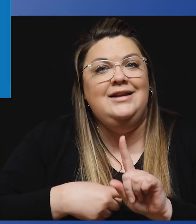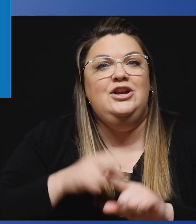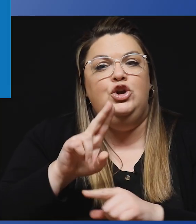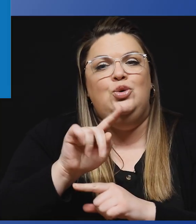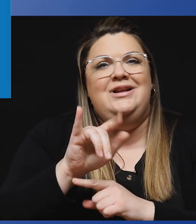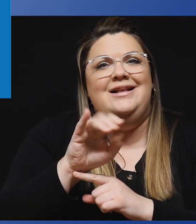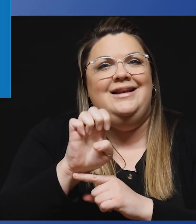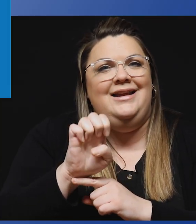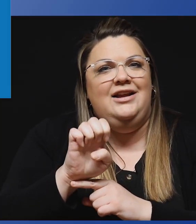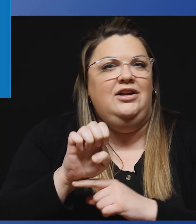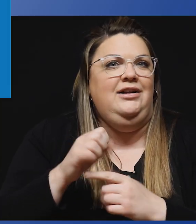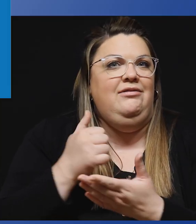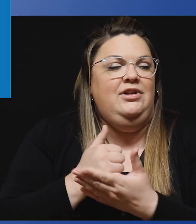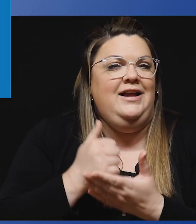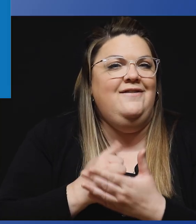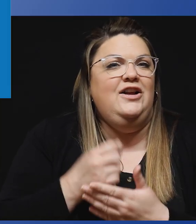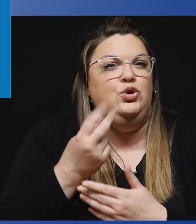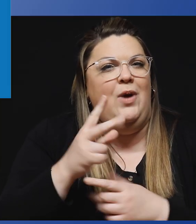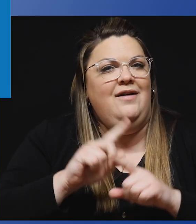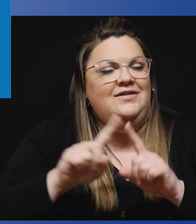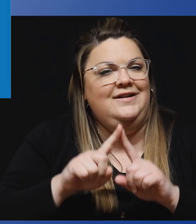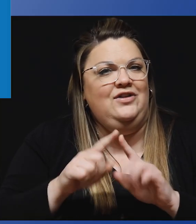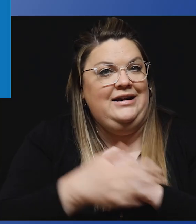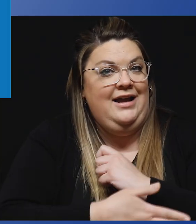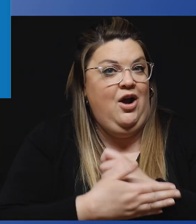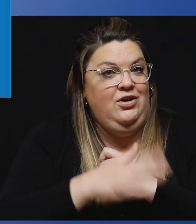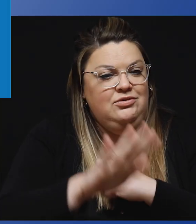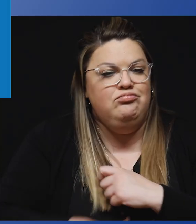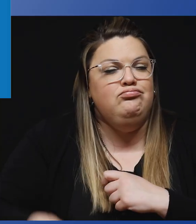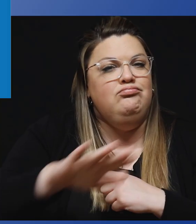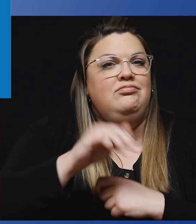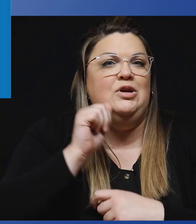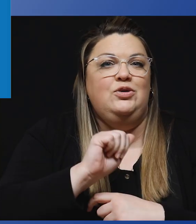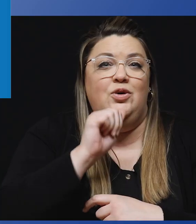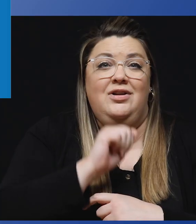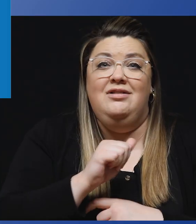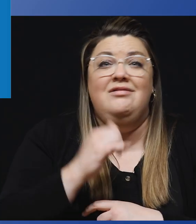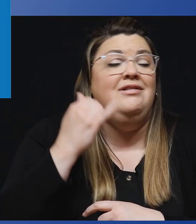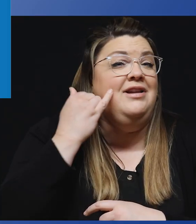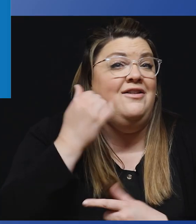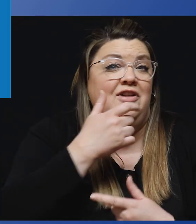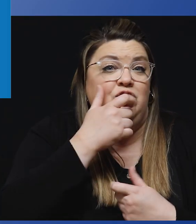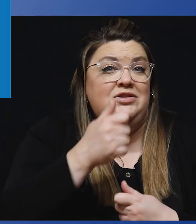in 12 Arizona counties. Renters can learn more about this program and the areas it serves